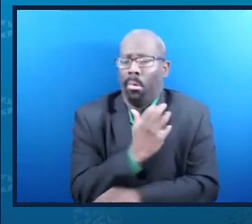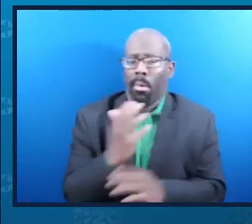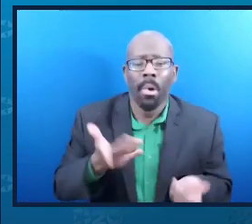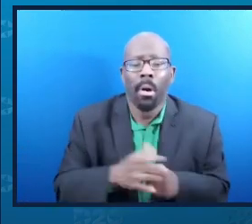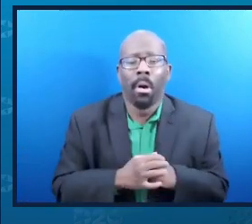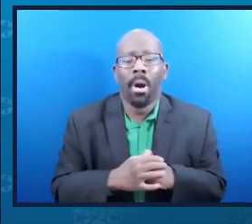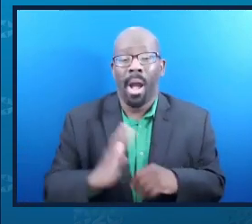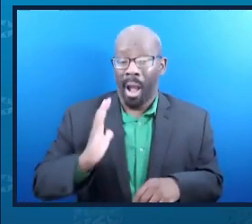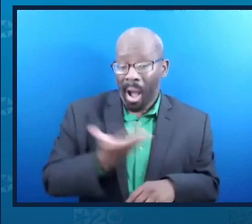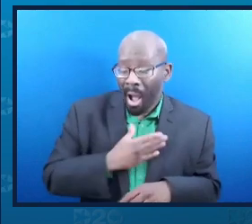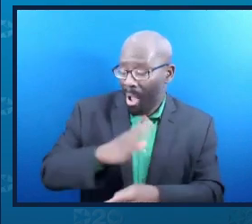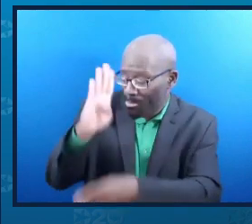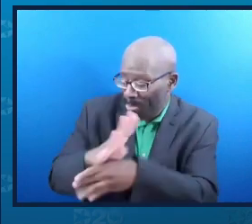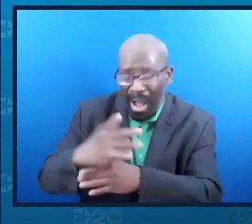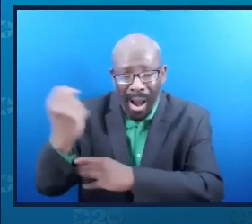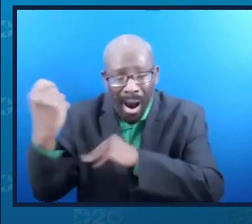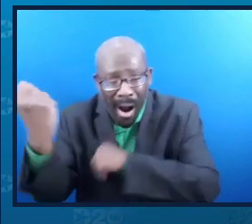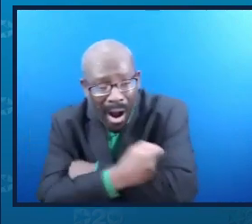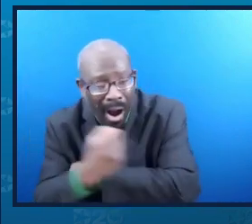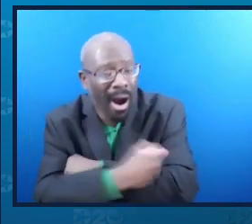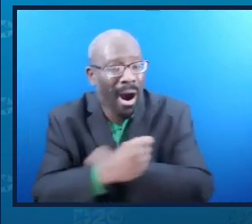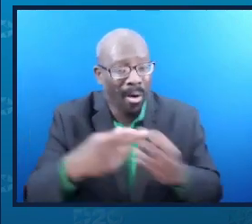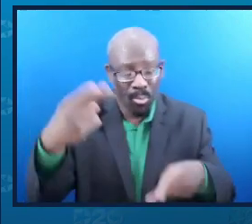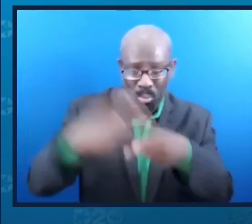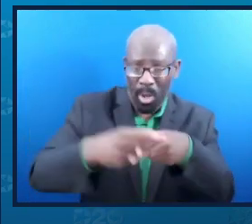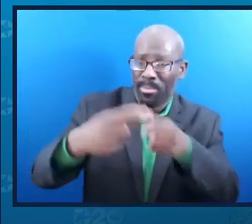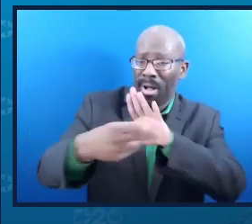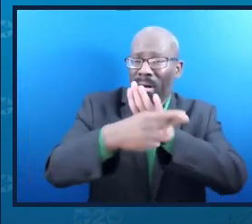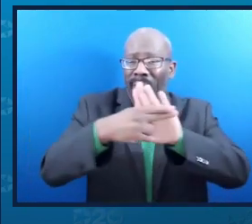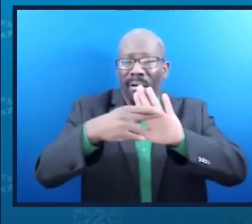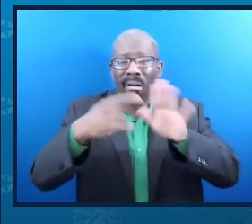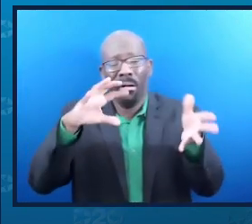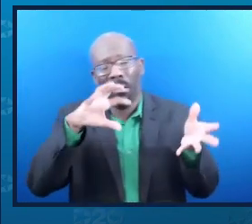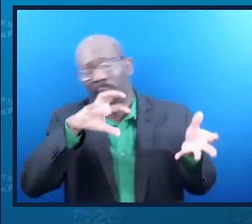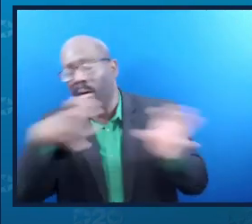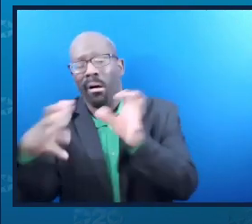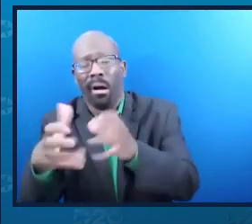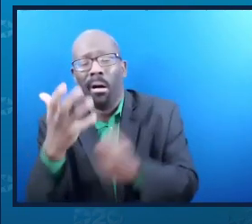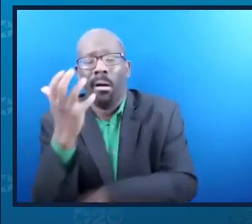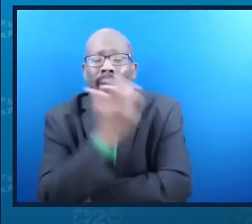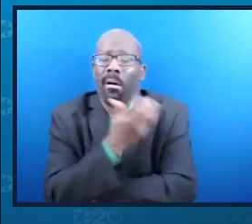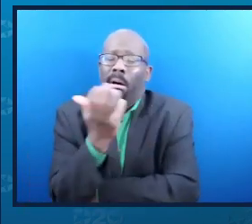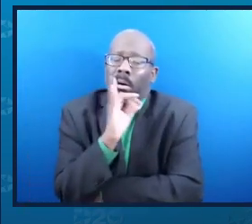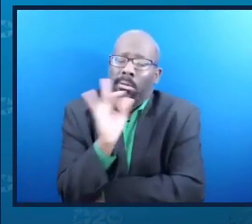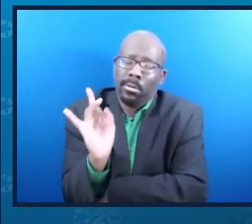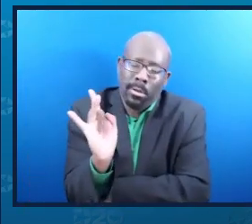DEMOCRATIC INSTITUTIONS THREATENED LAKE NEVER BEFORE.